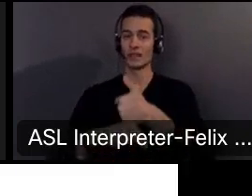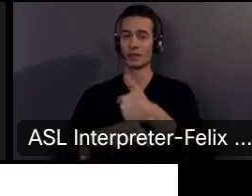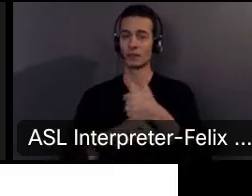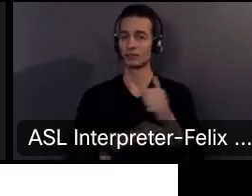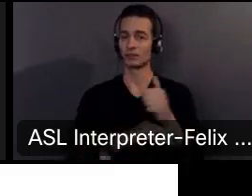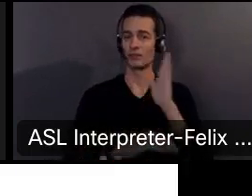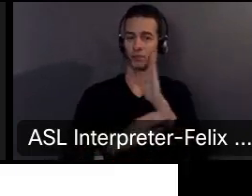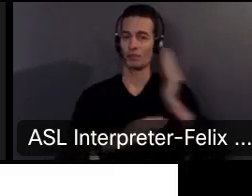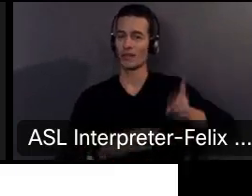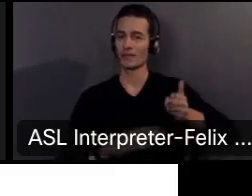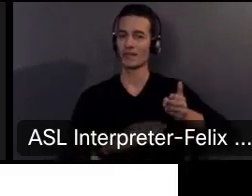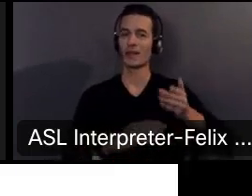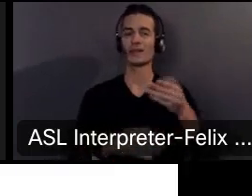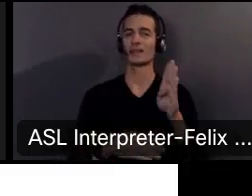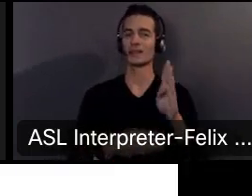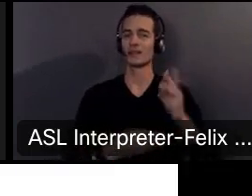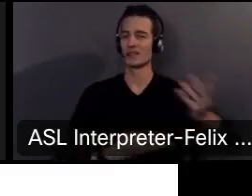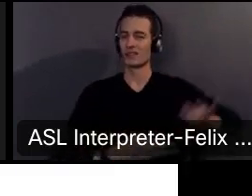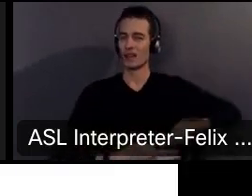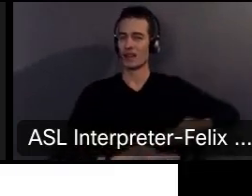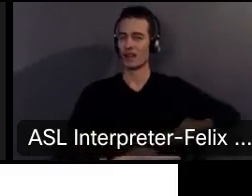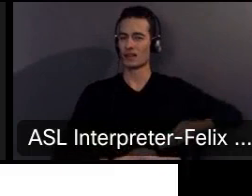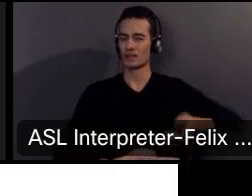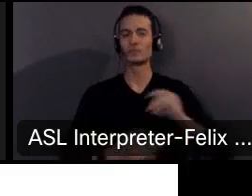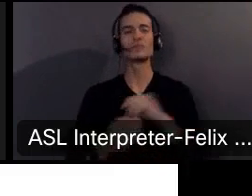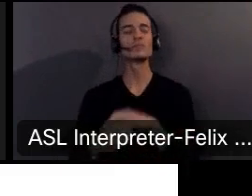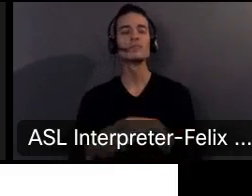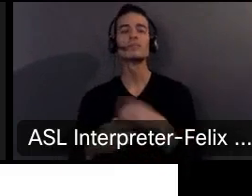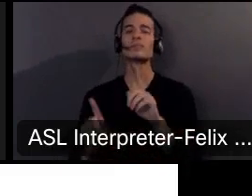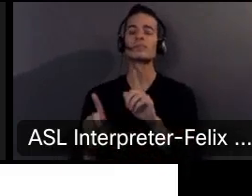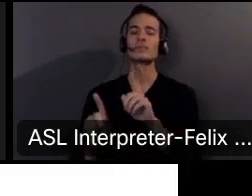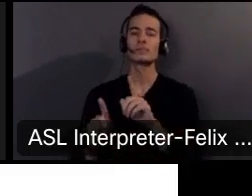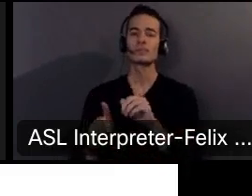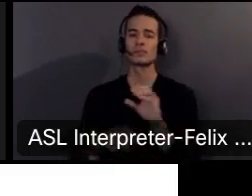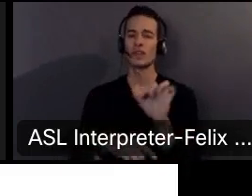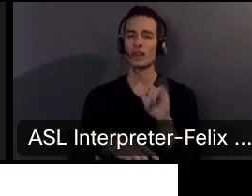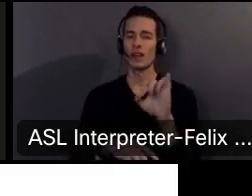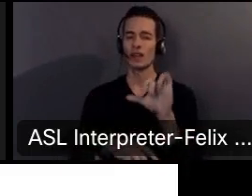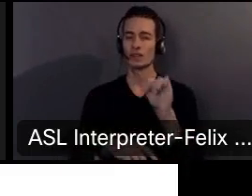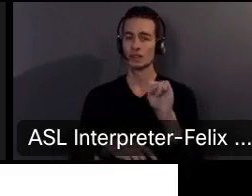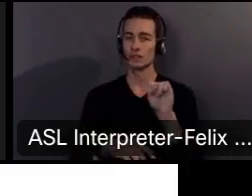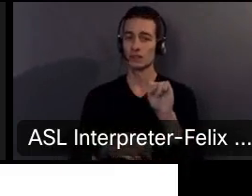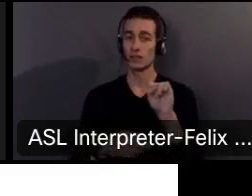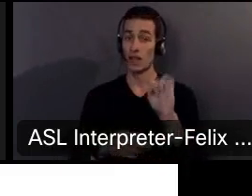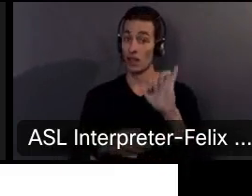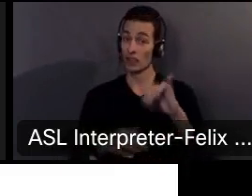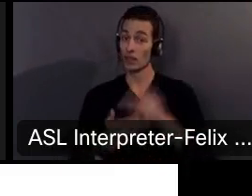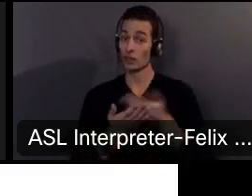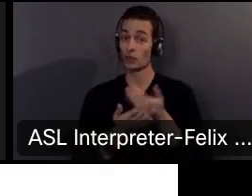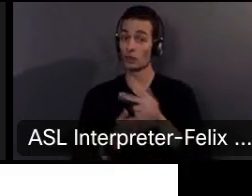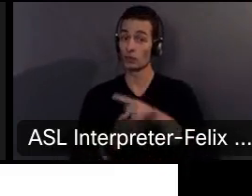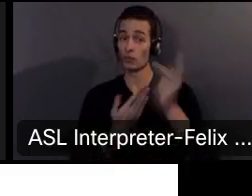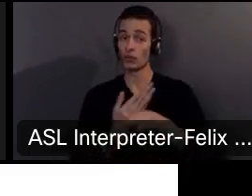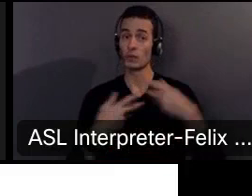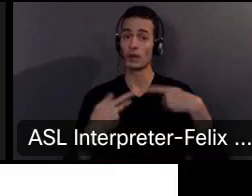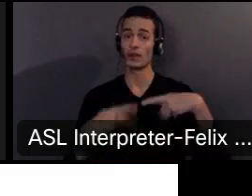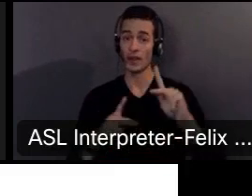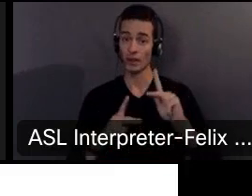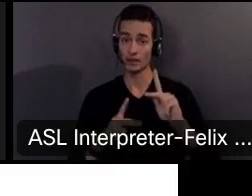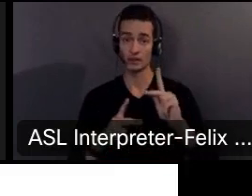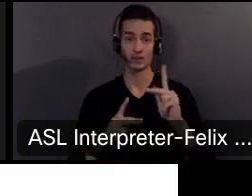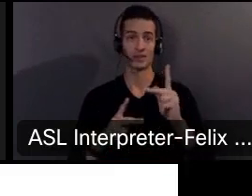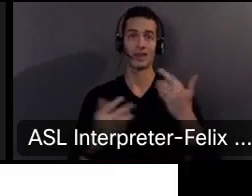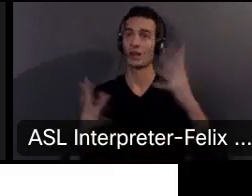Just to give some stats on those 2 items and patient's dialysis program does allow Carter to admit, depended dialysis patients and residents.